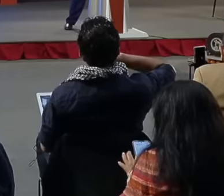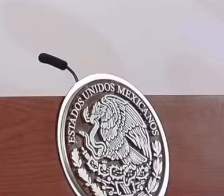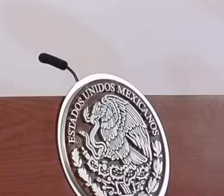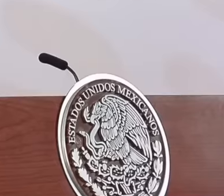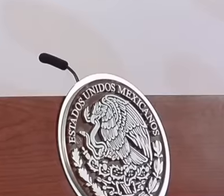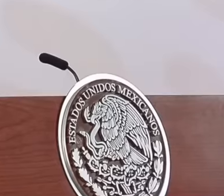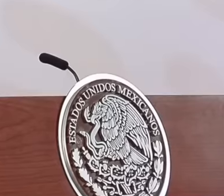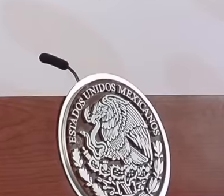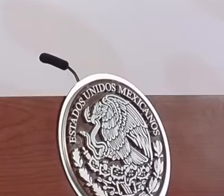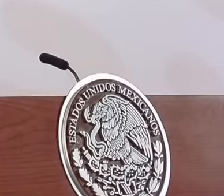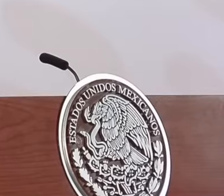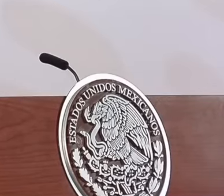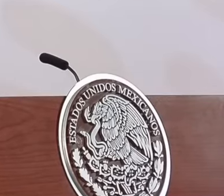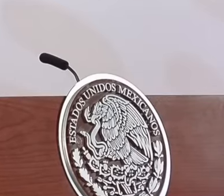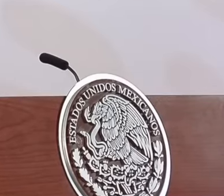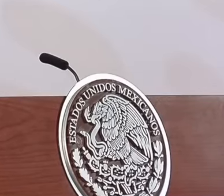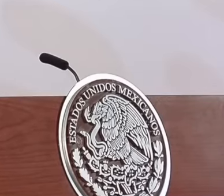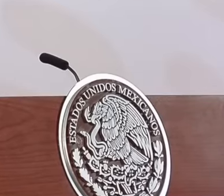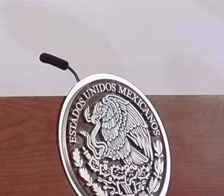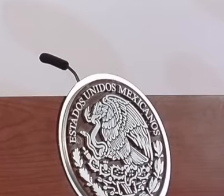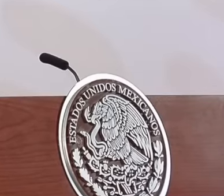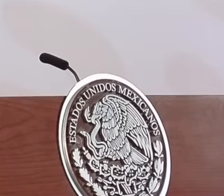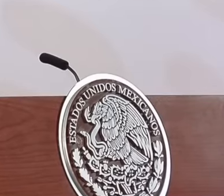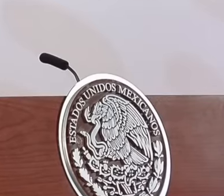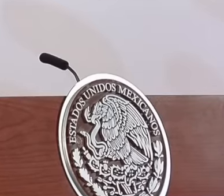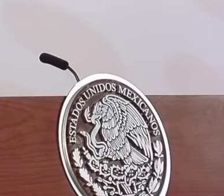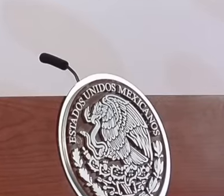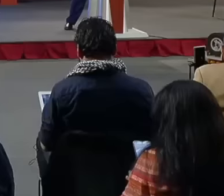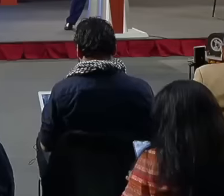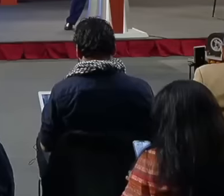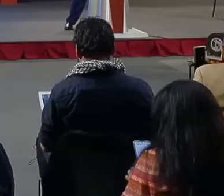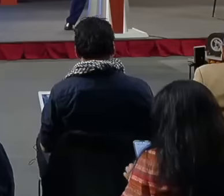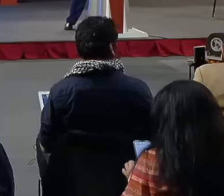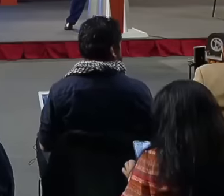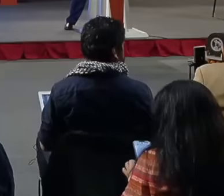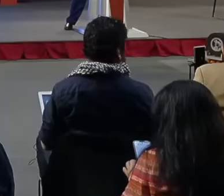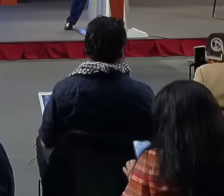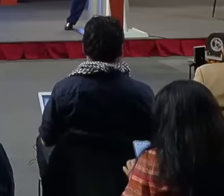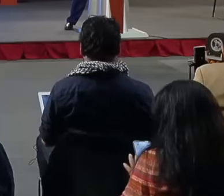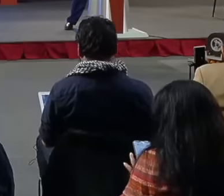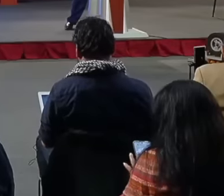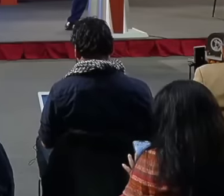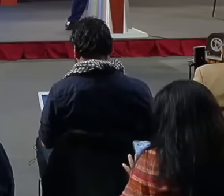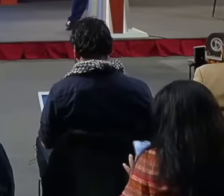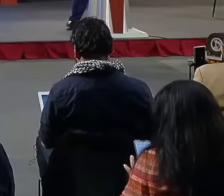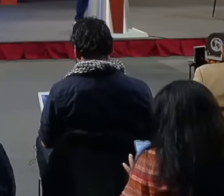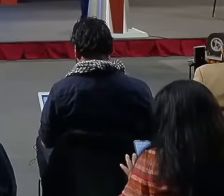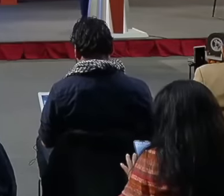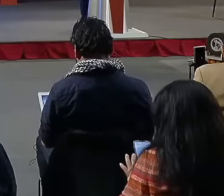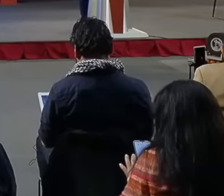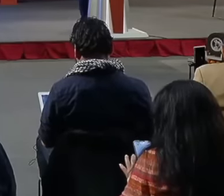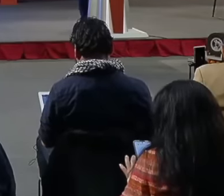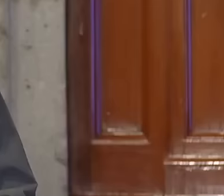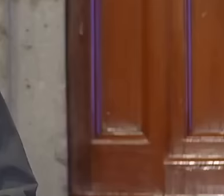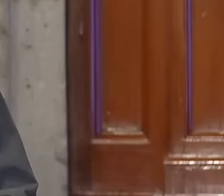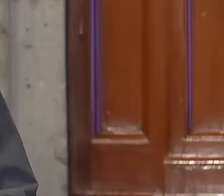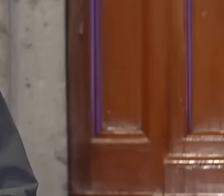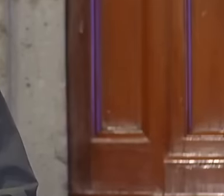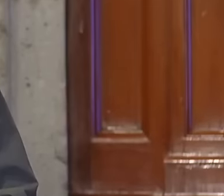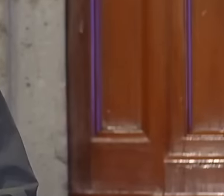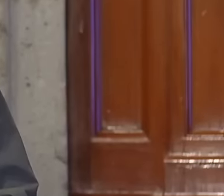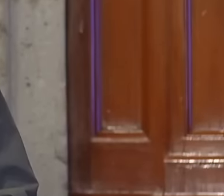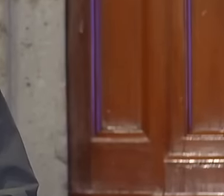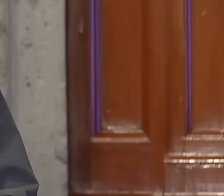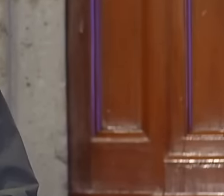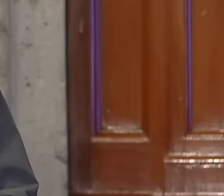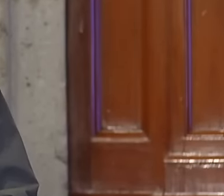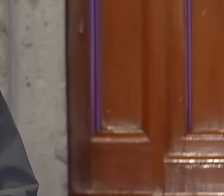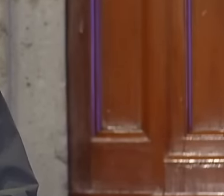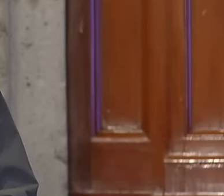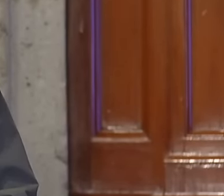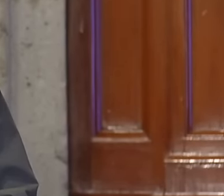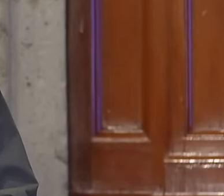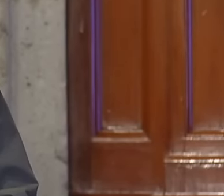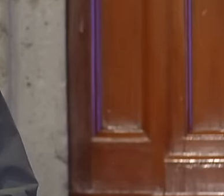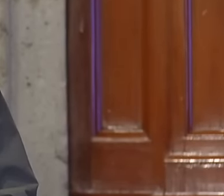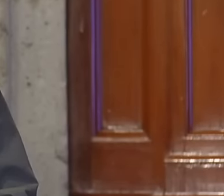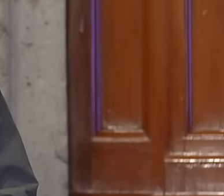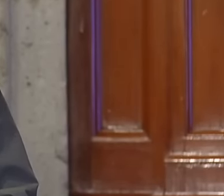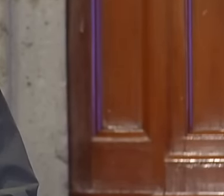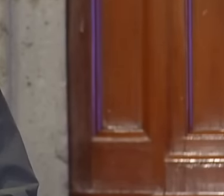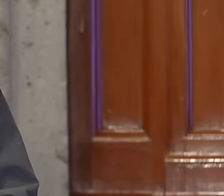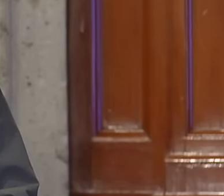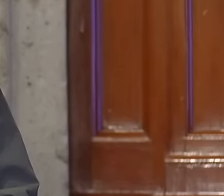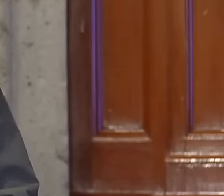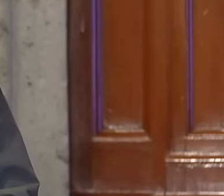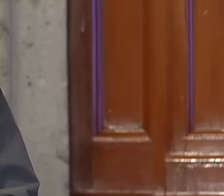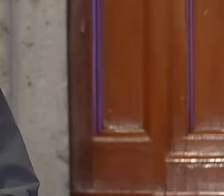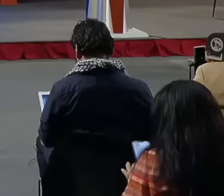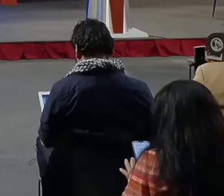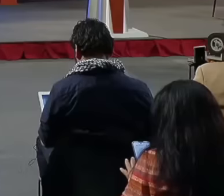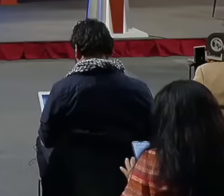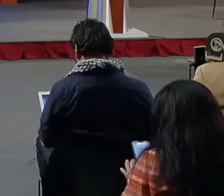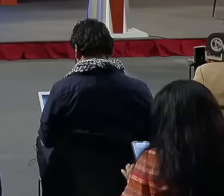that they were leaving to be left without a job or something like that, yes, and what did these people do? Well, they stayed silent